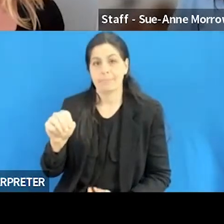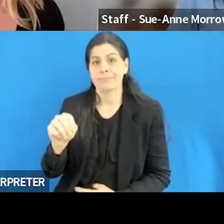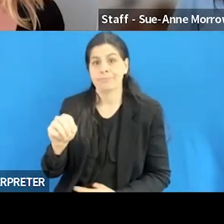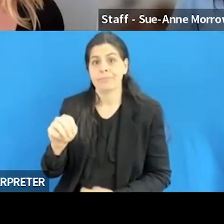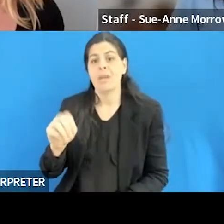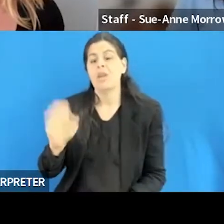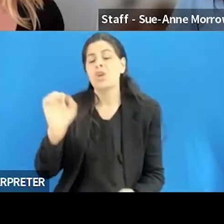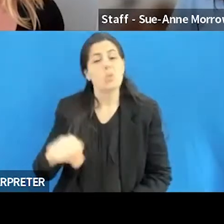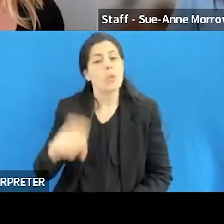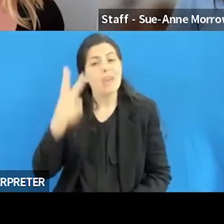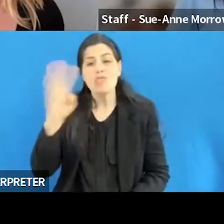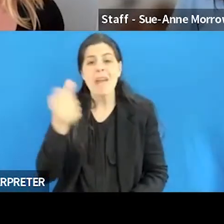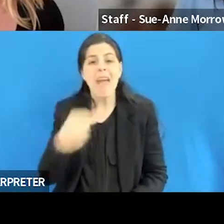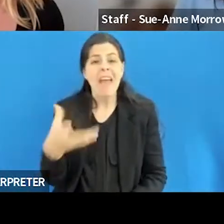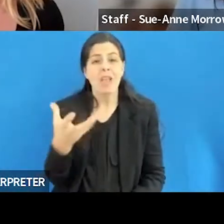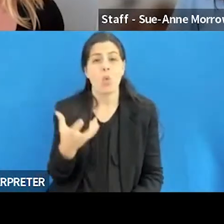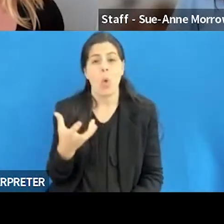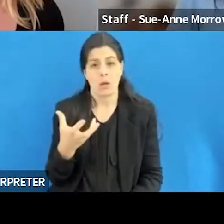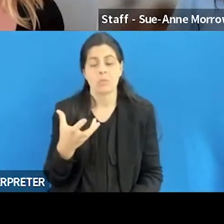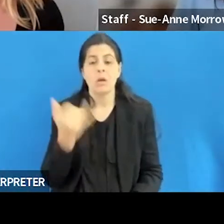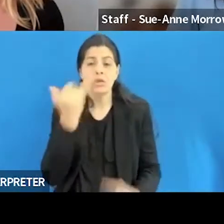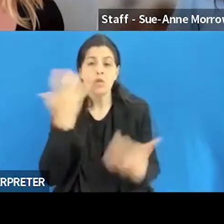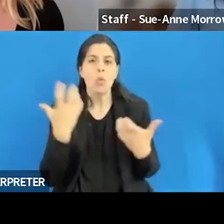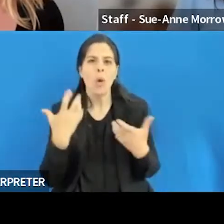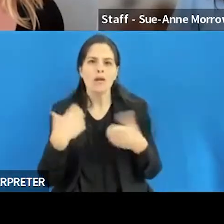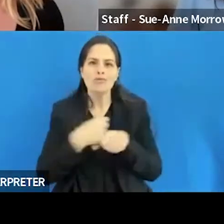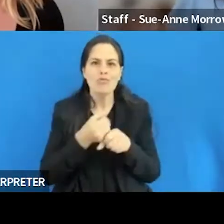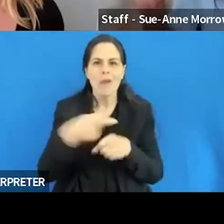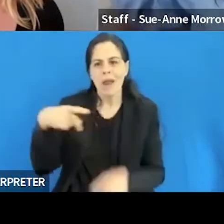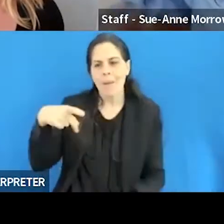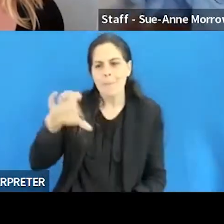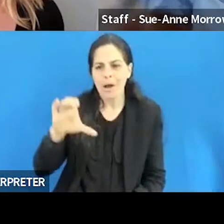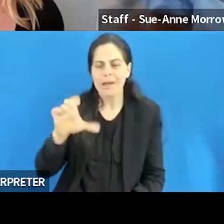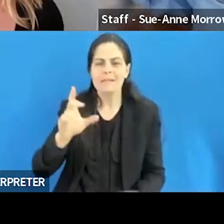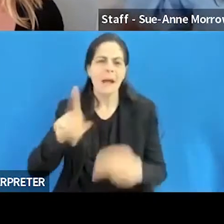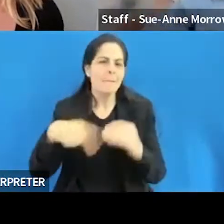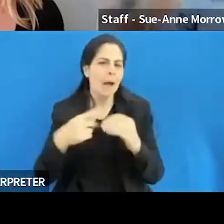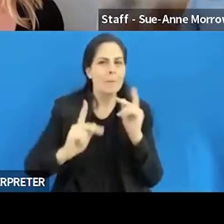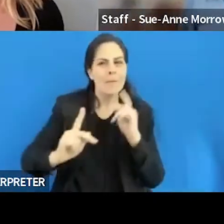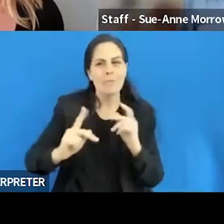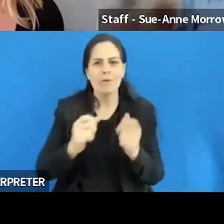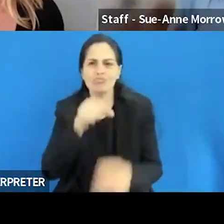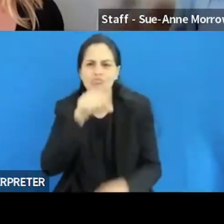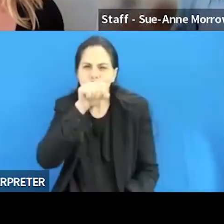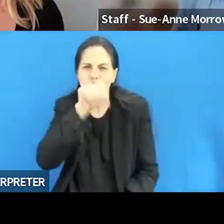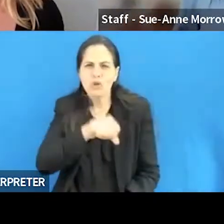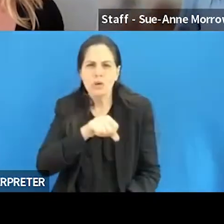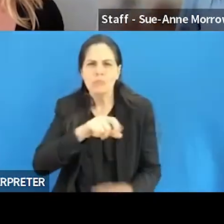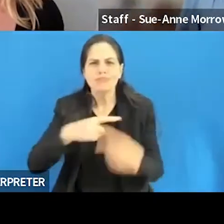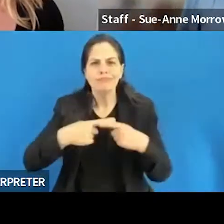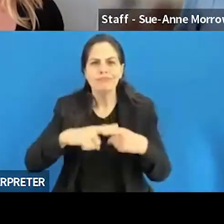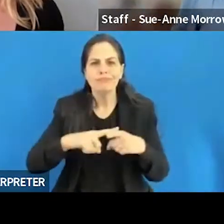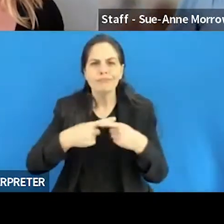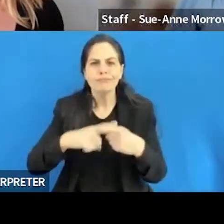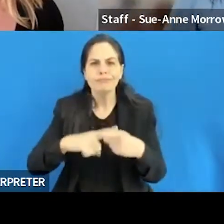about people that love knitting in the Northeast and have French bulldogs,